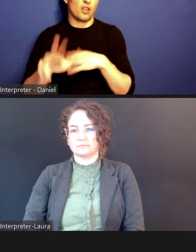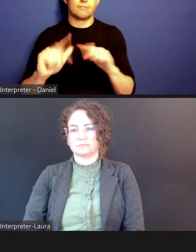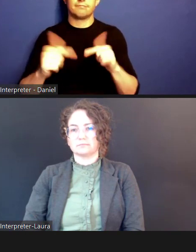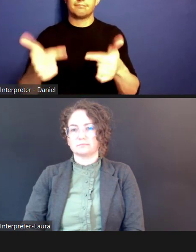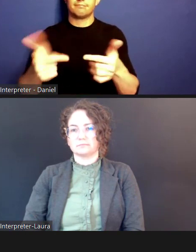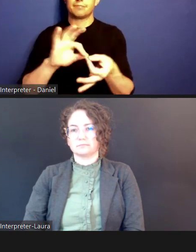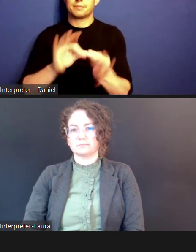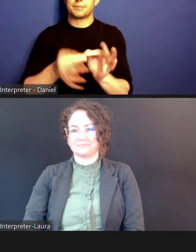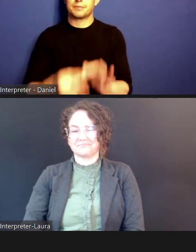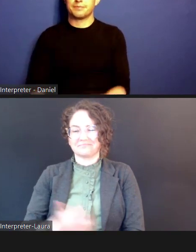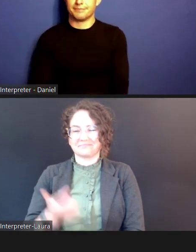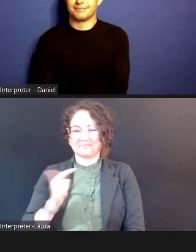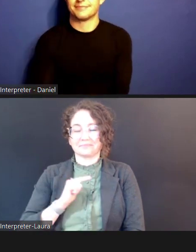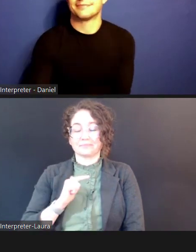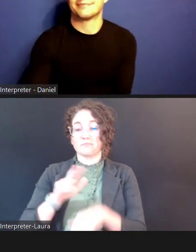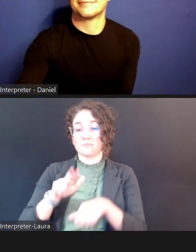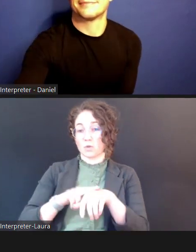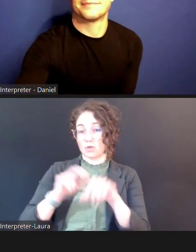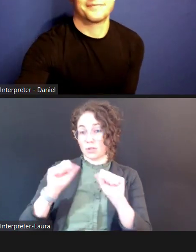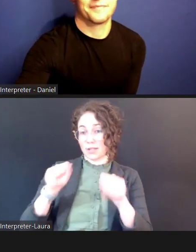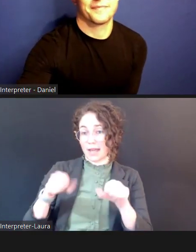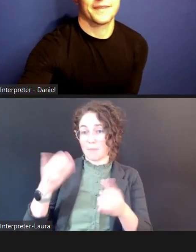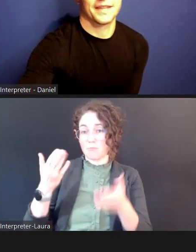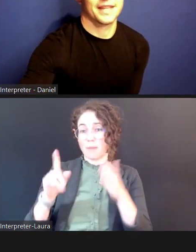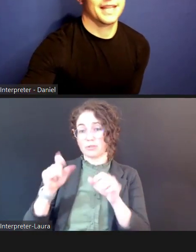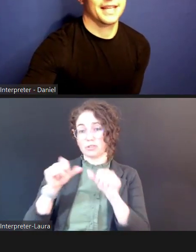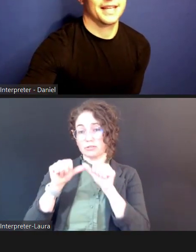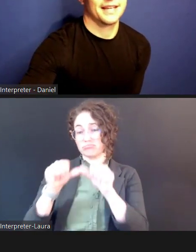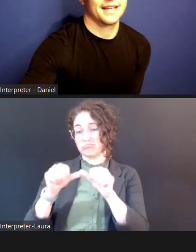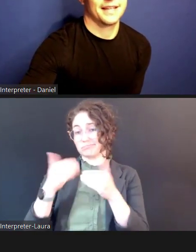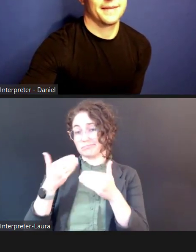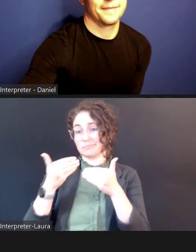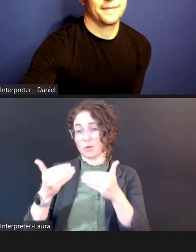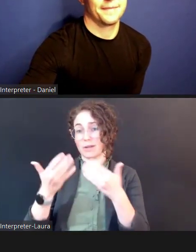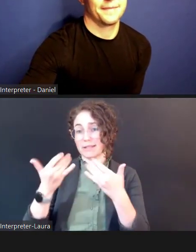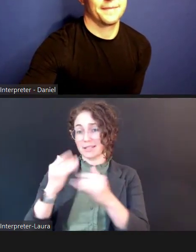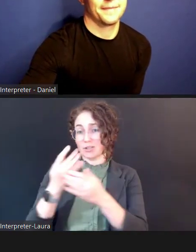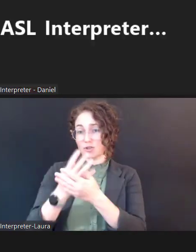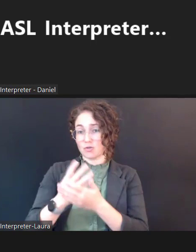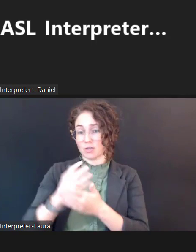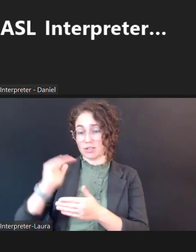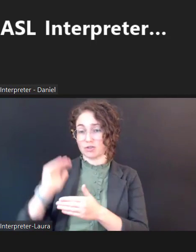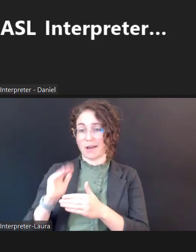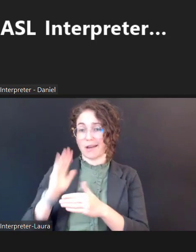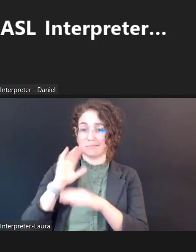You can and you ought to still send the child and the referral